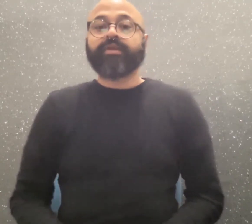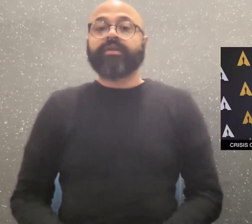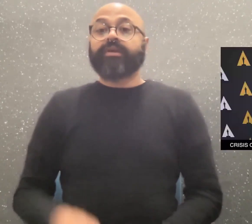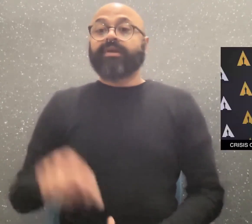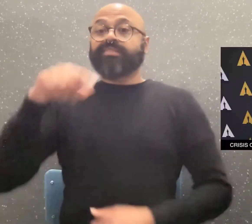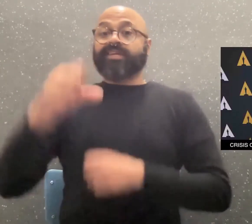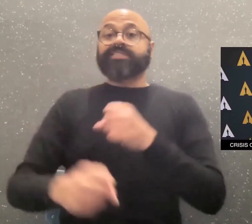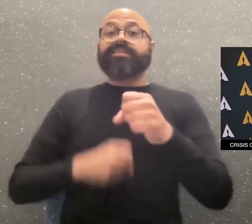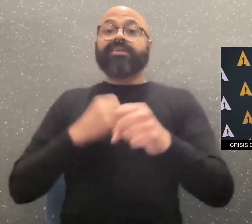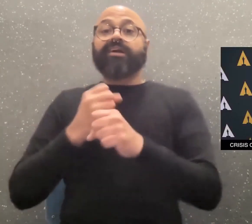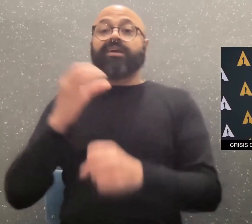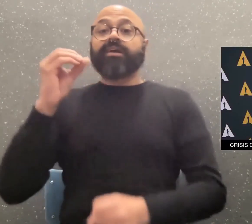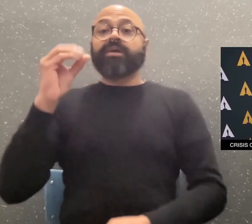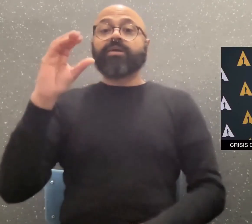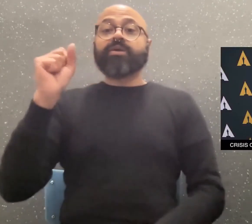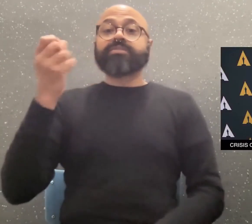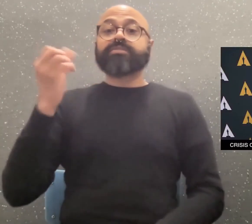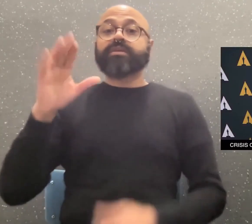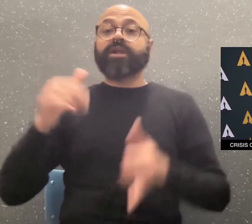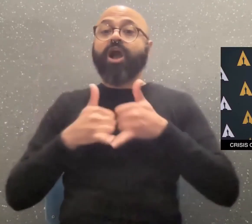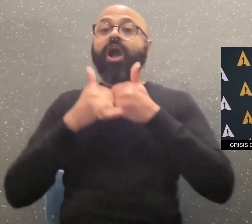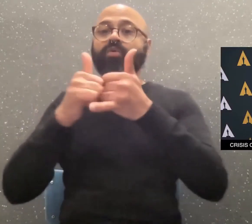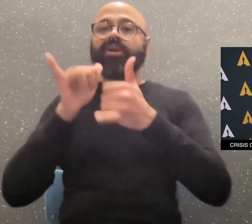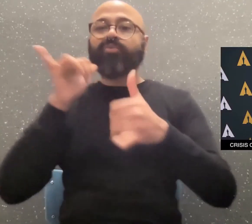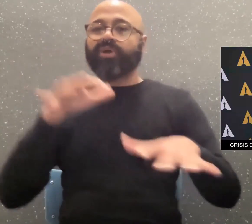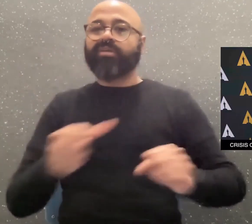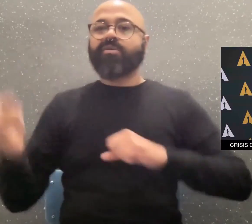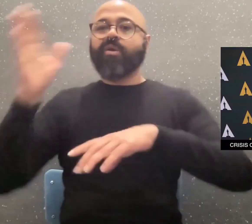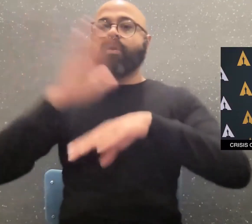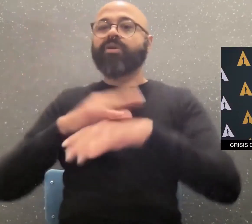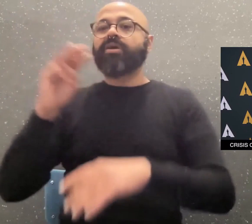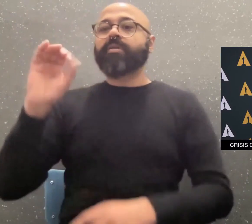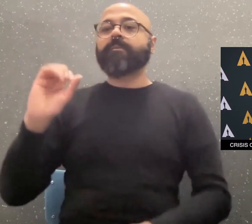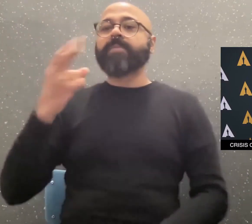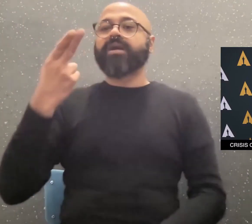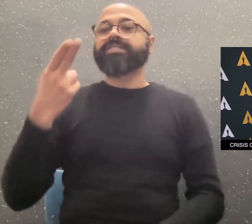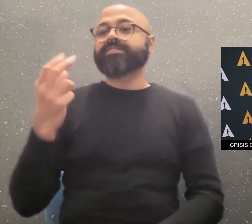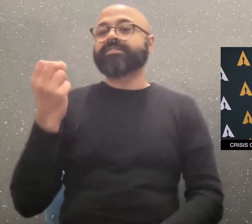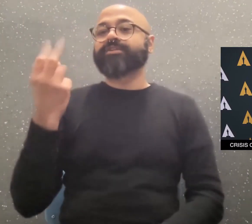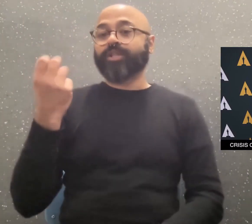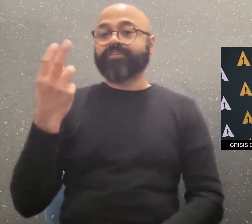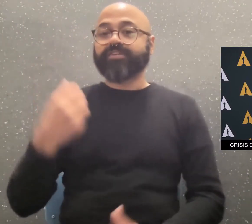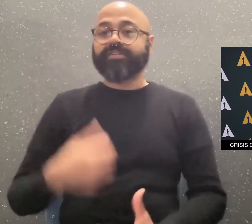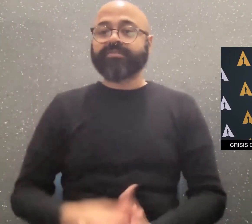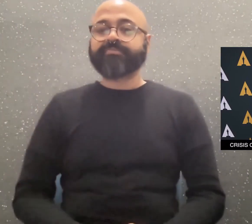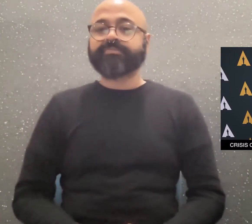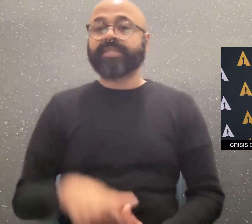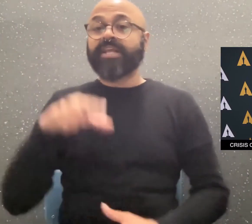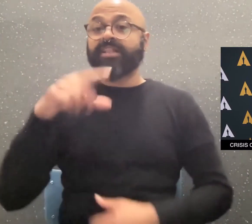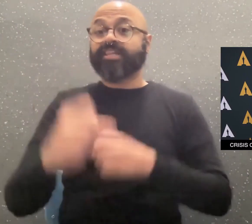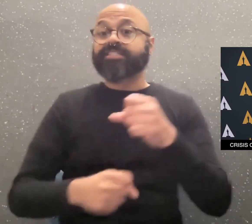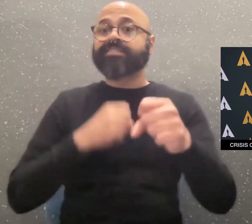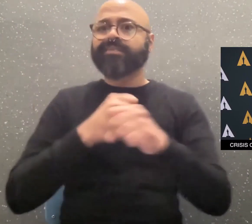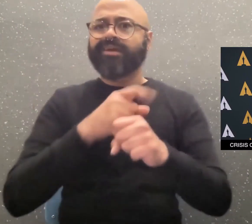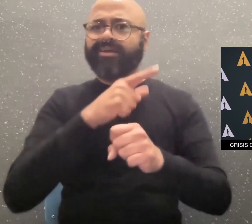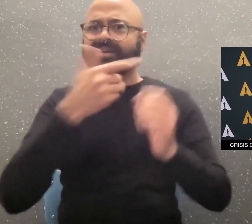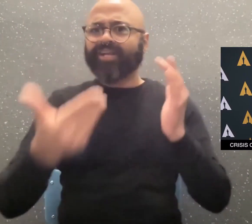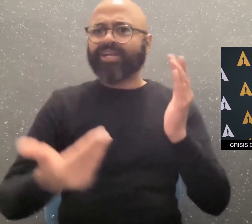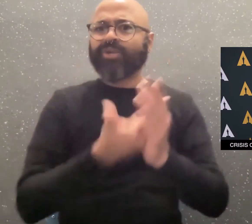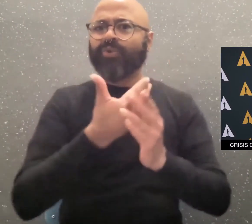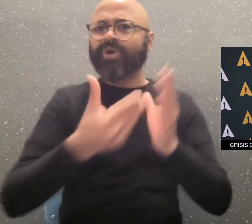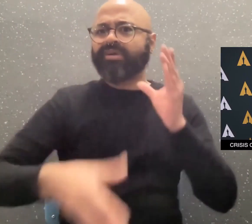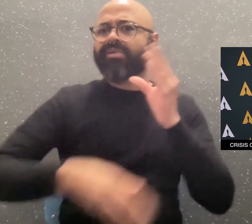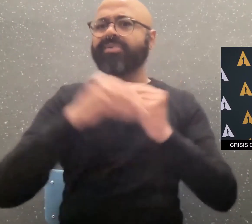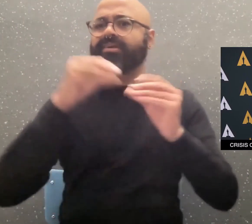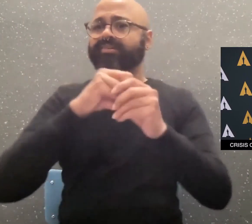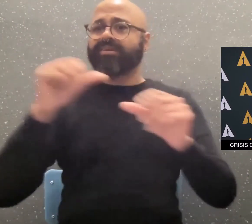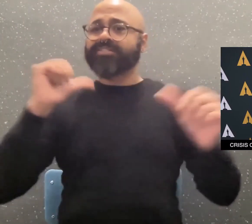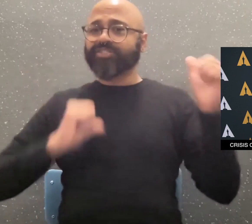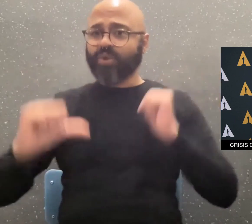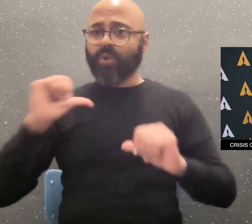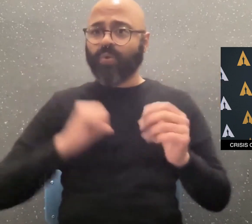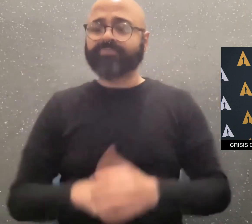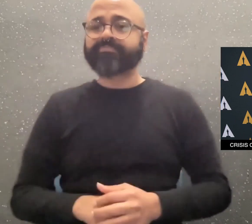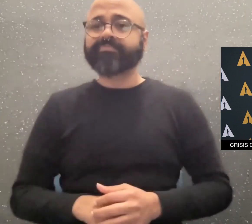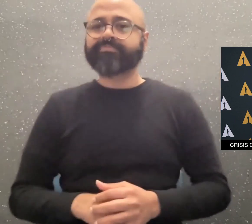this year's Oscar awards will take place on March 12 and this year there is a new addition